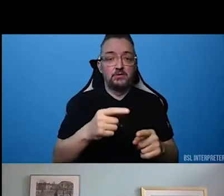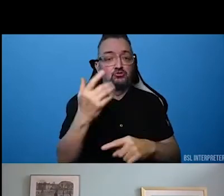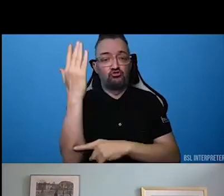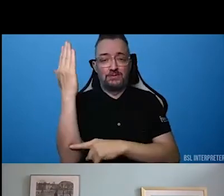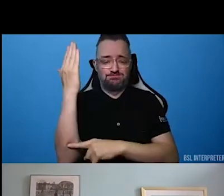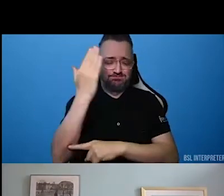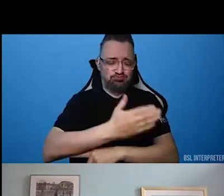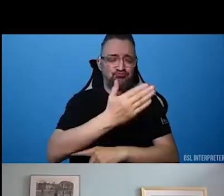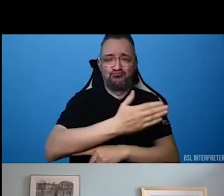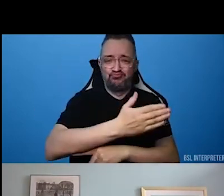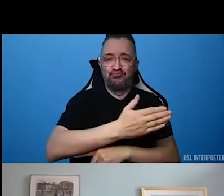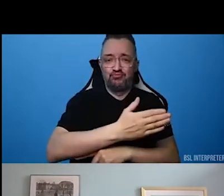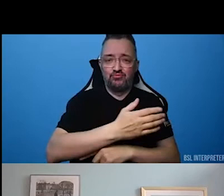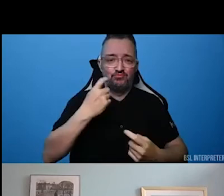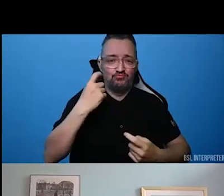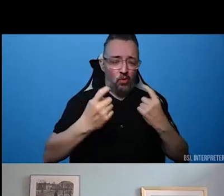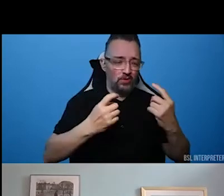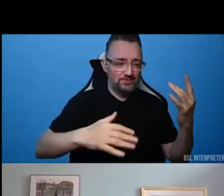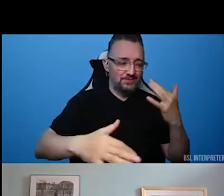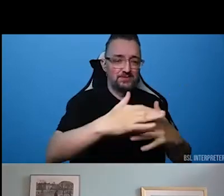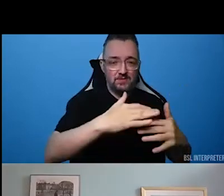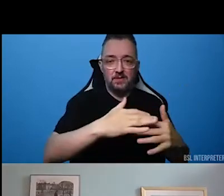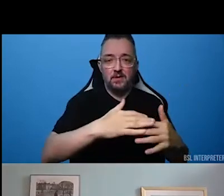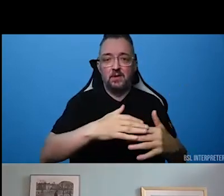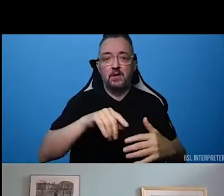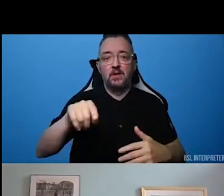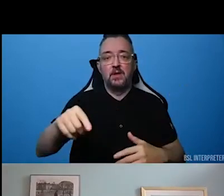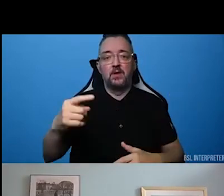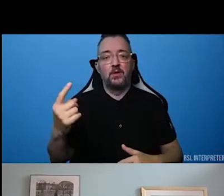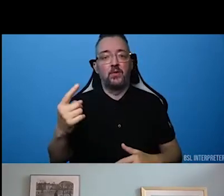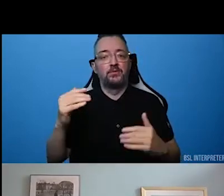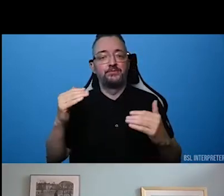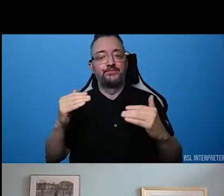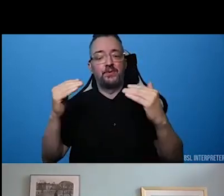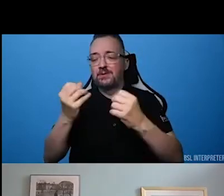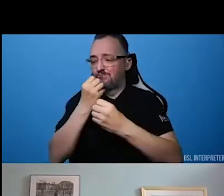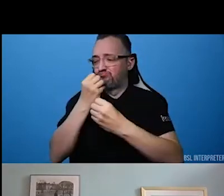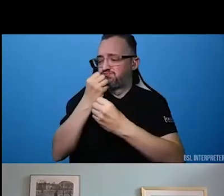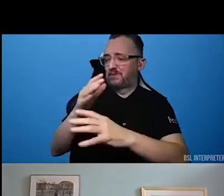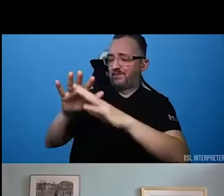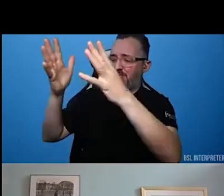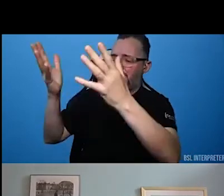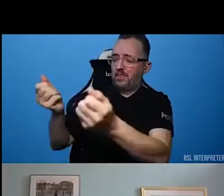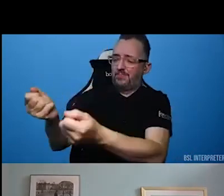in the rainforests of Jamaica or the mosquito coast and the highly polished beauty of a costly table